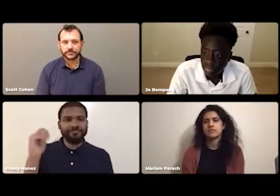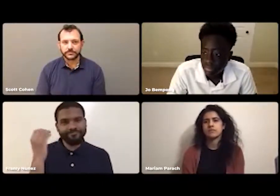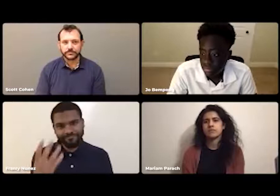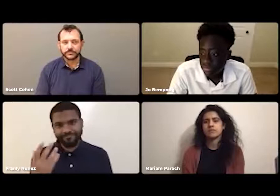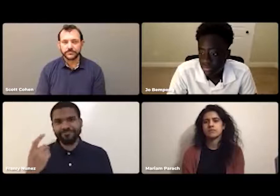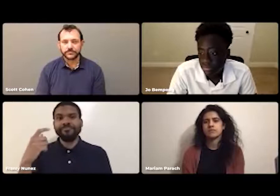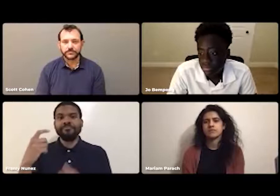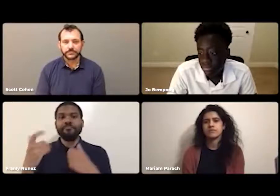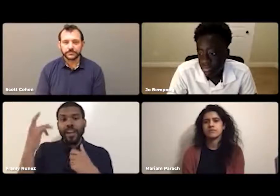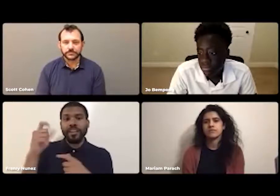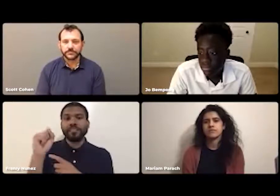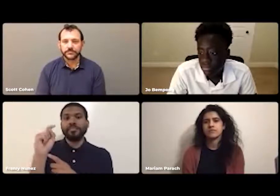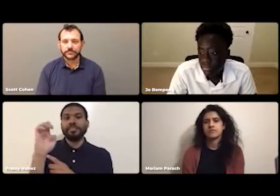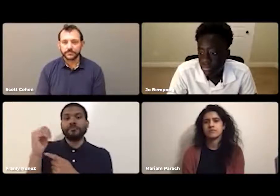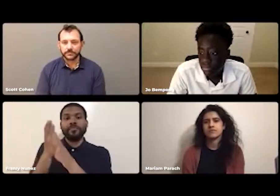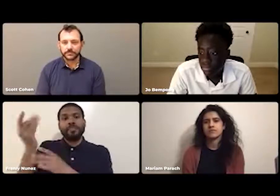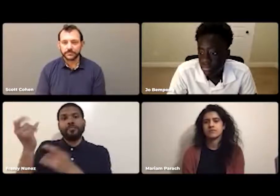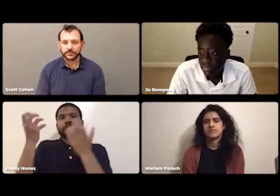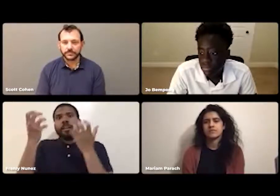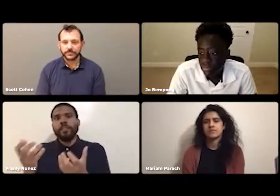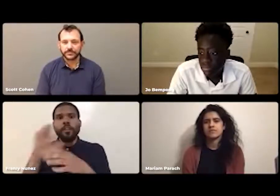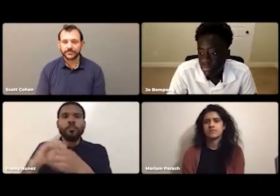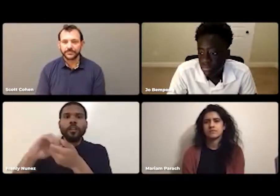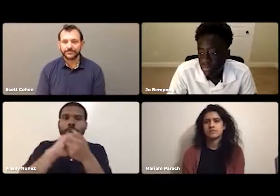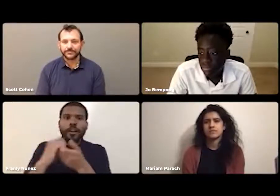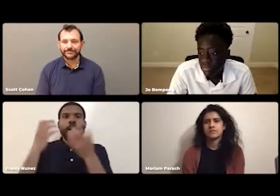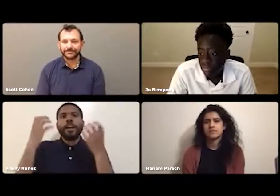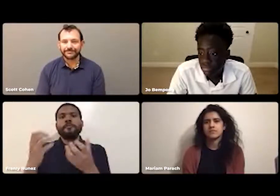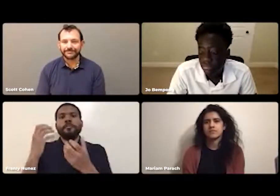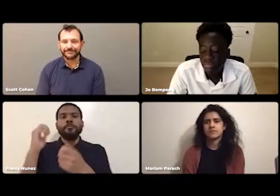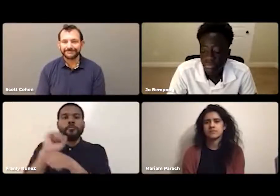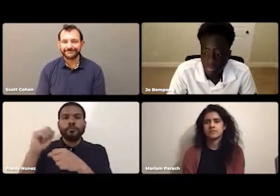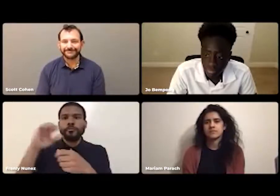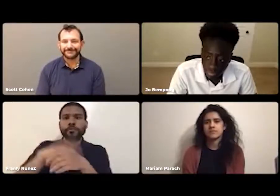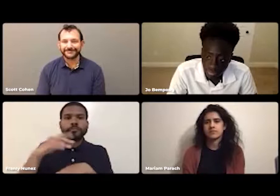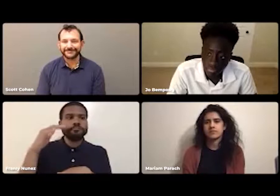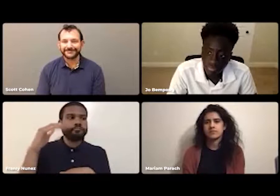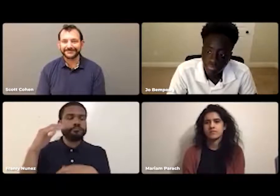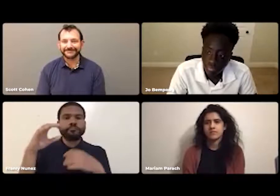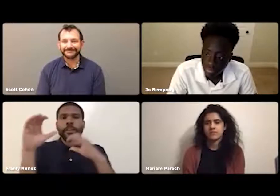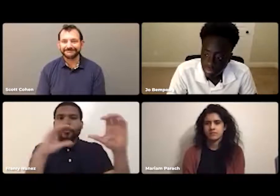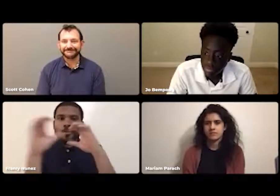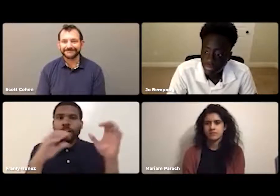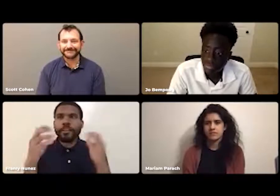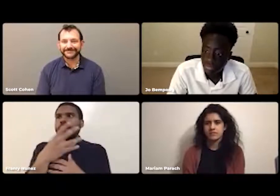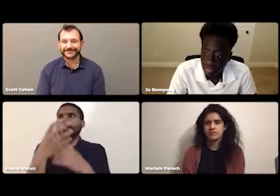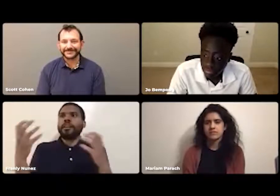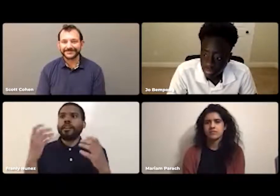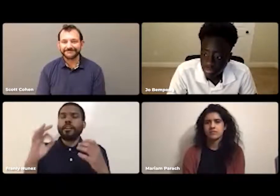And the skills that I had were outside of STEM because there's a lot of working together